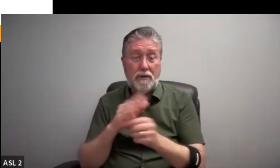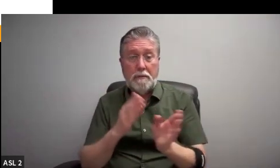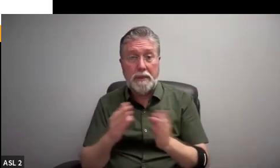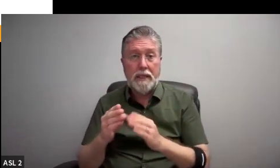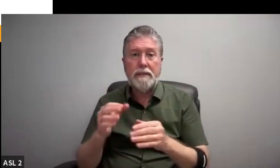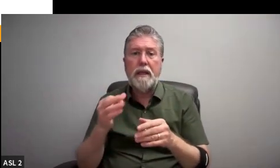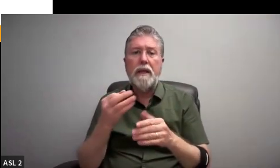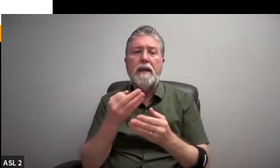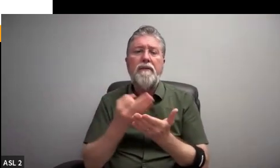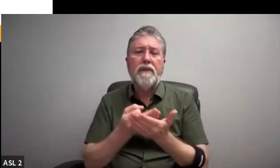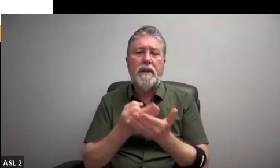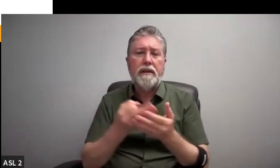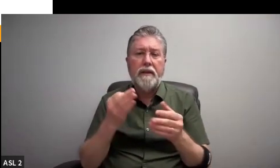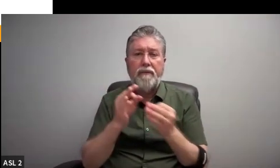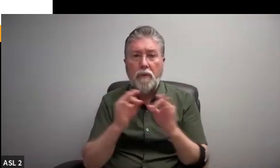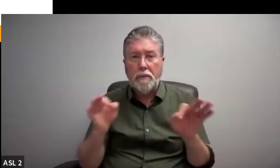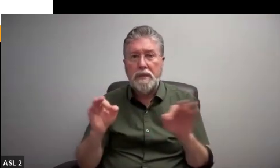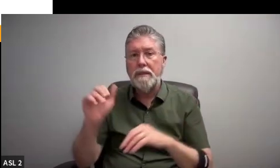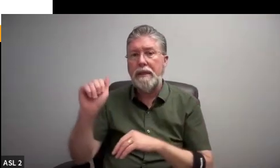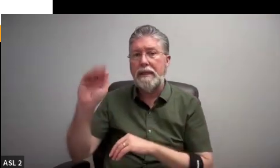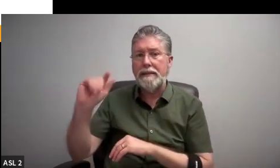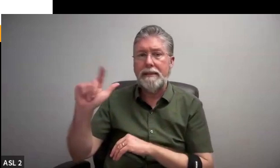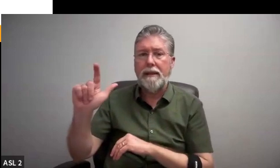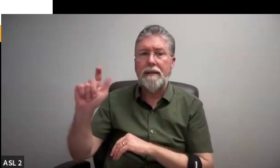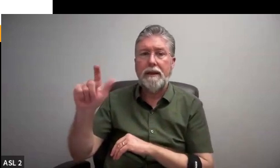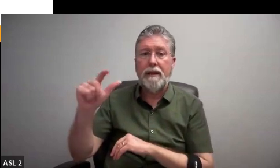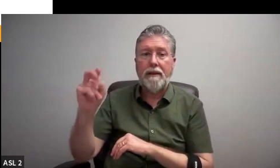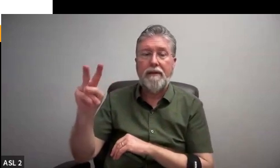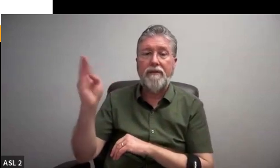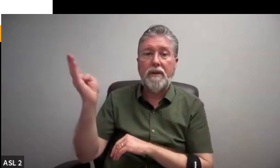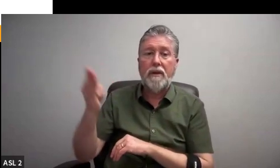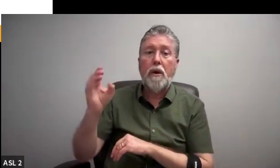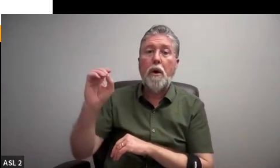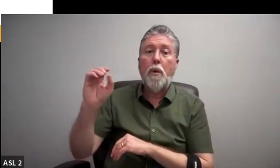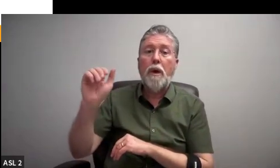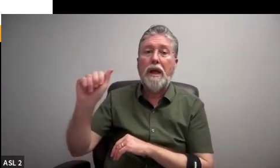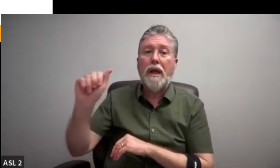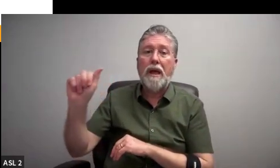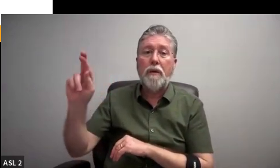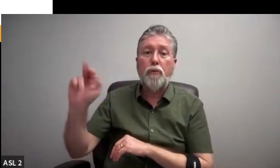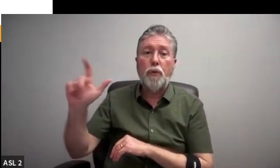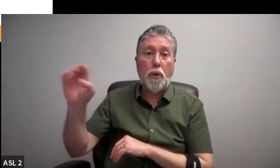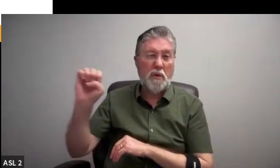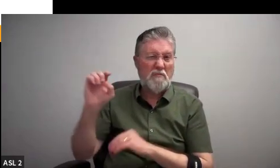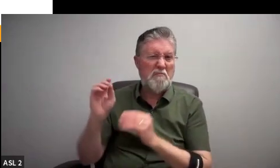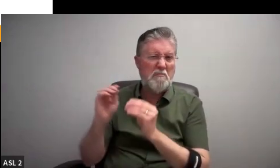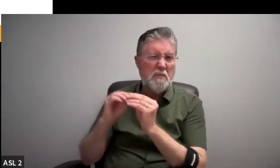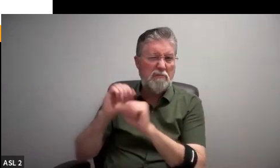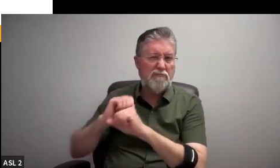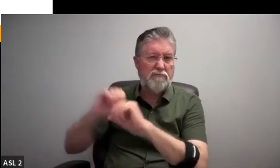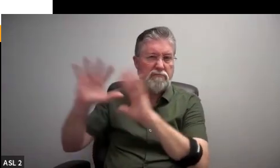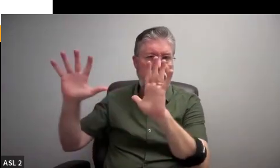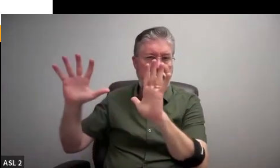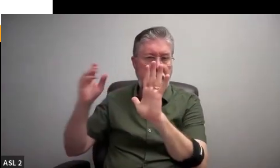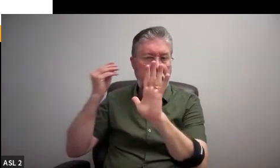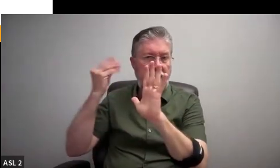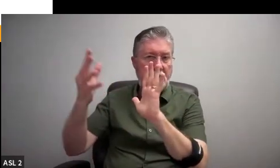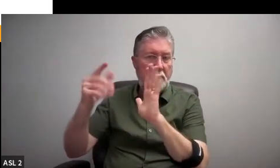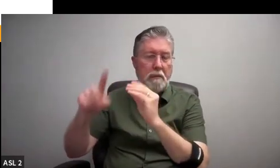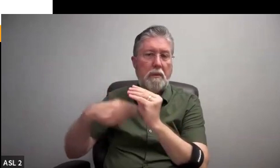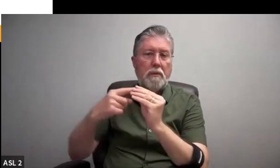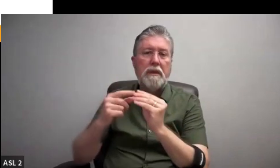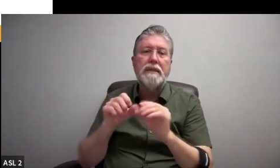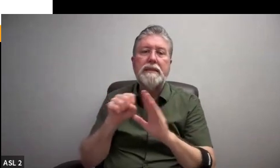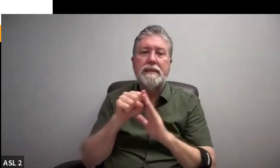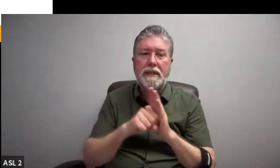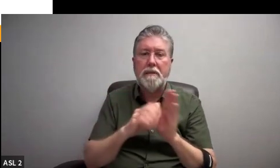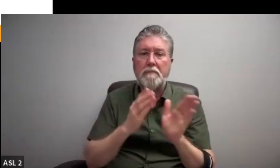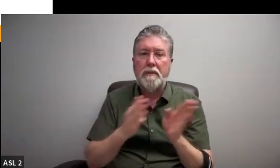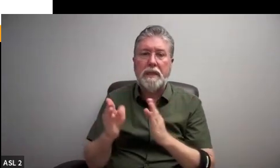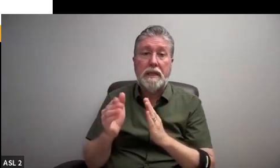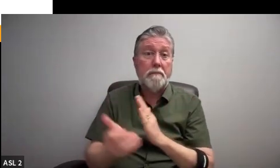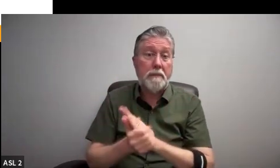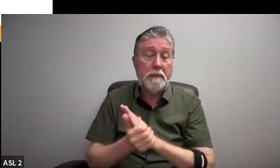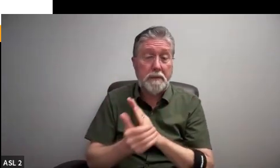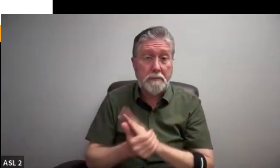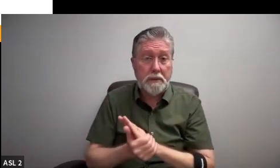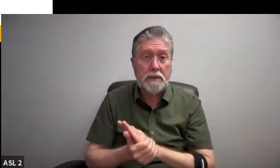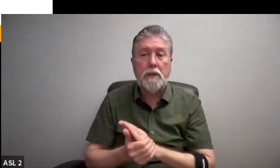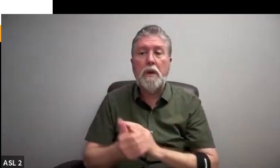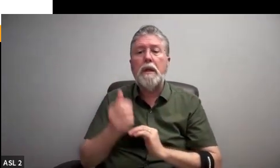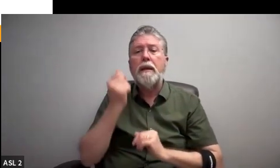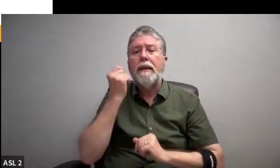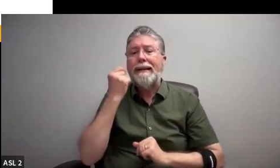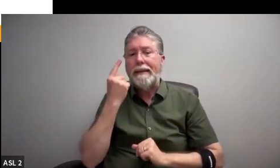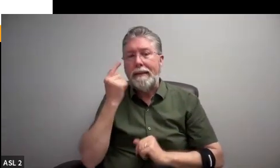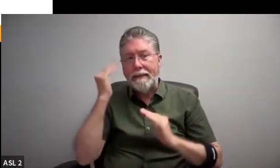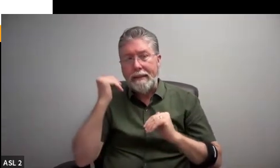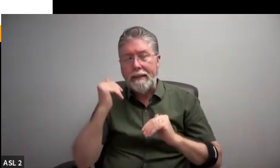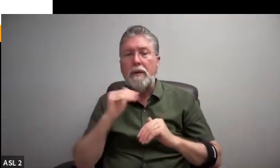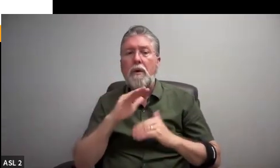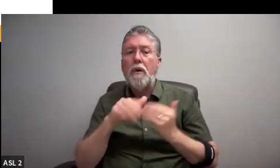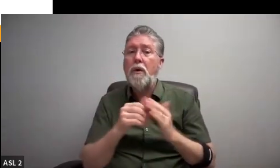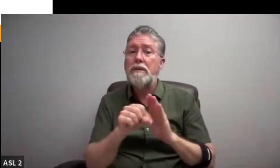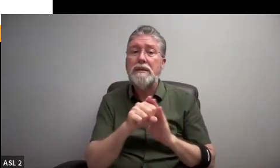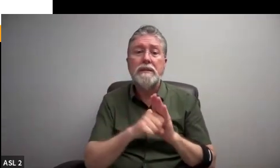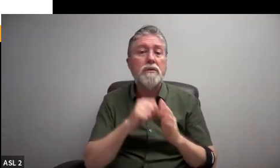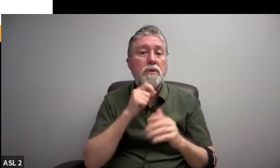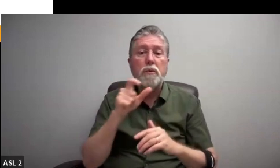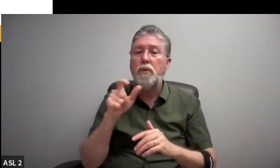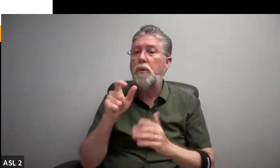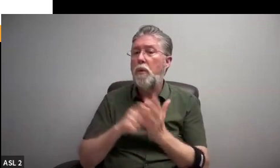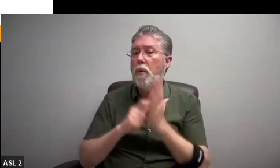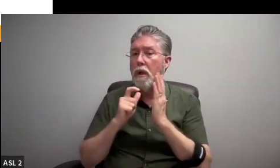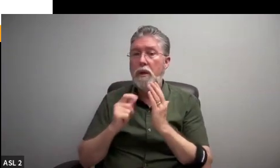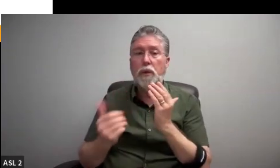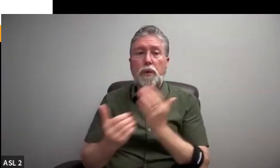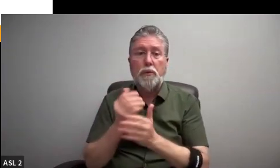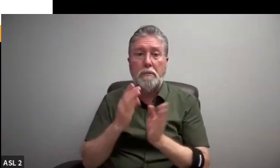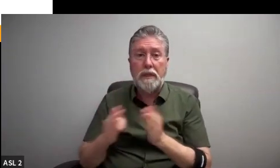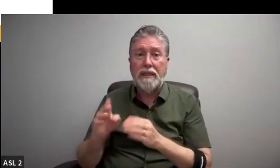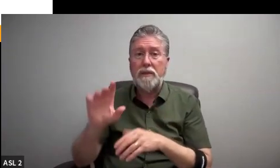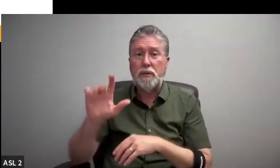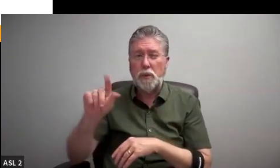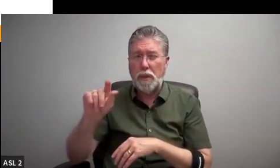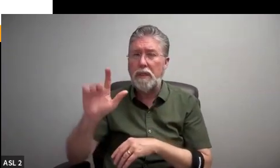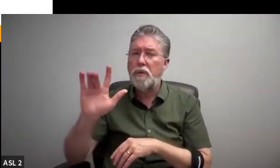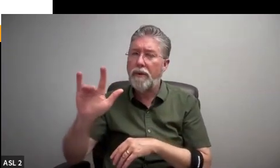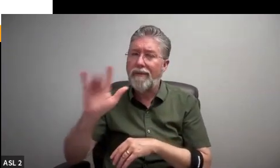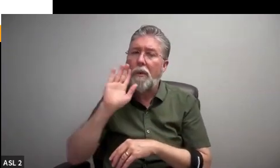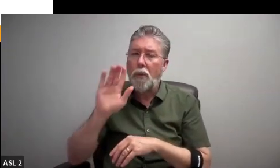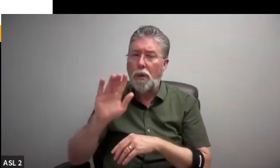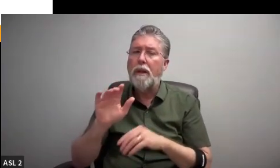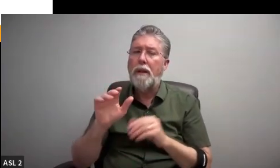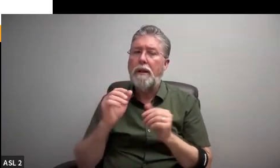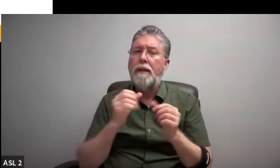on ACL.gov/OAArule for more information on state plan amendments. We anticipate that all states